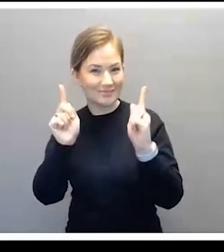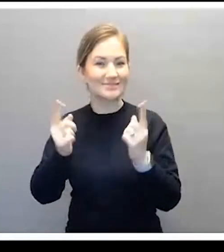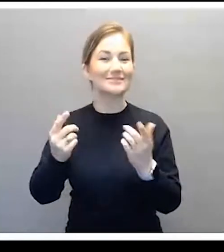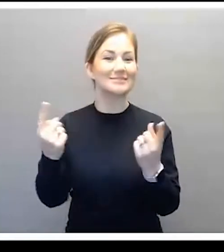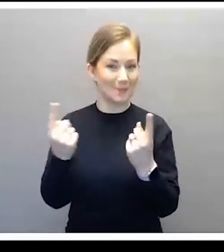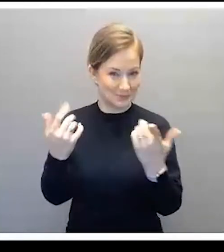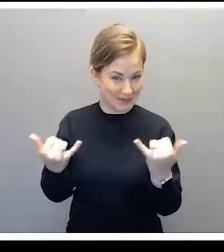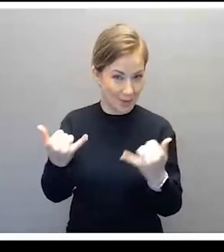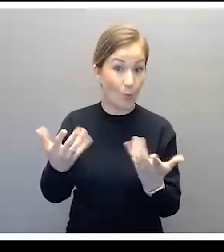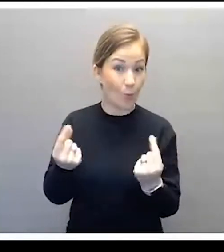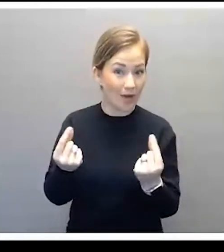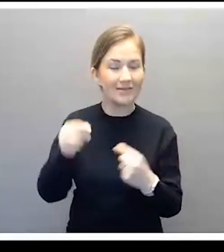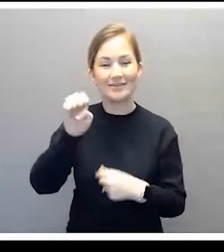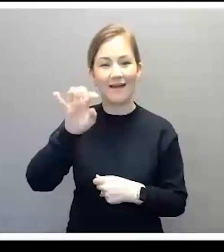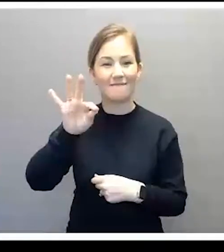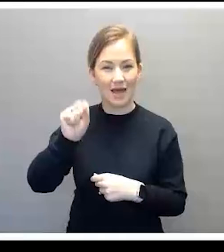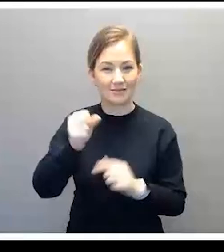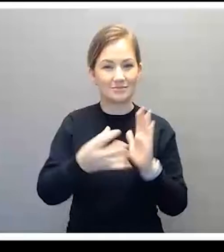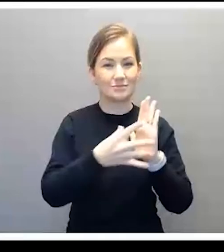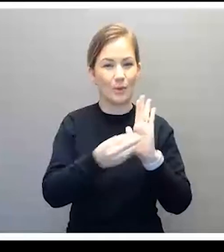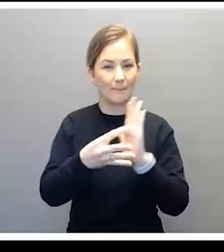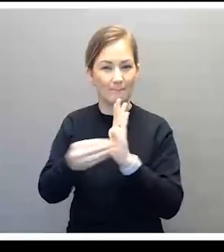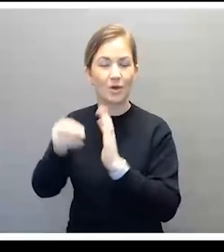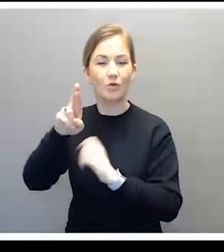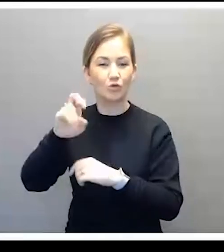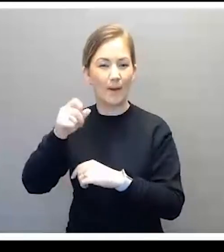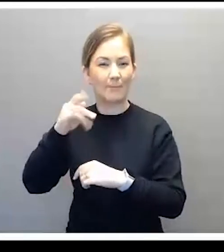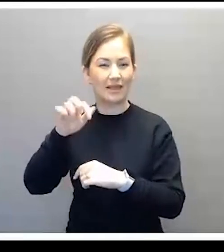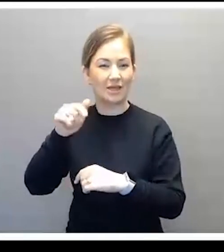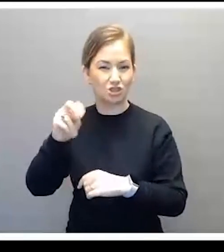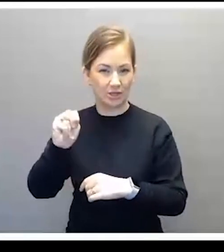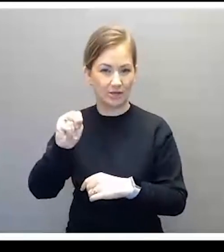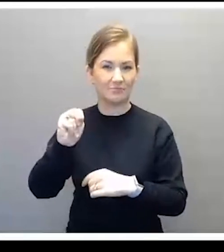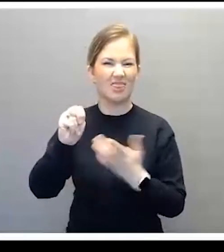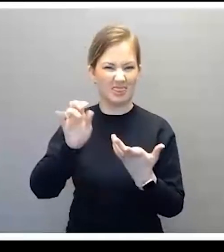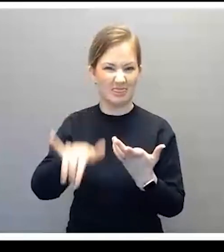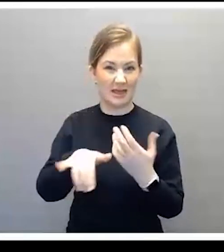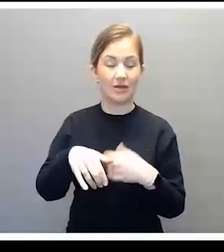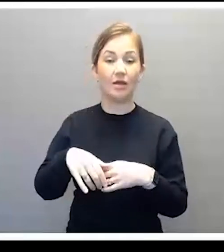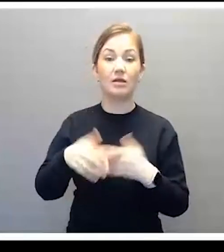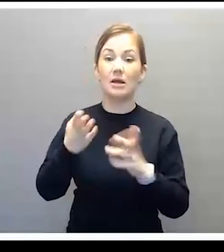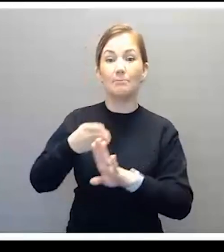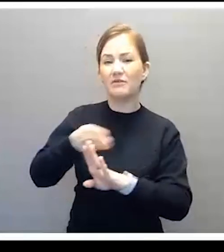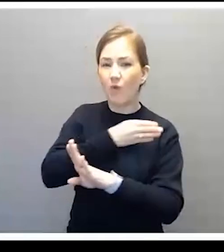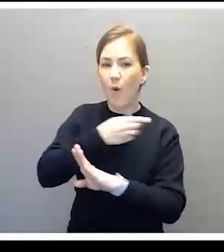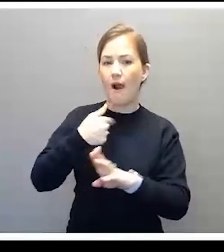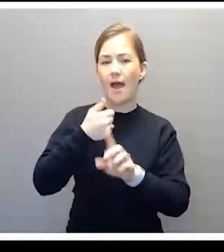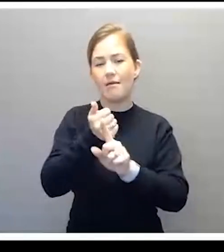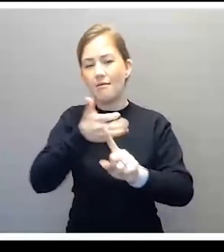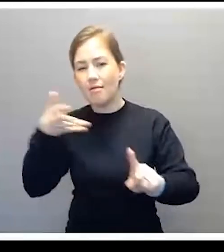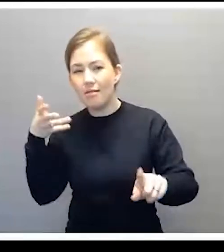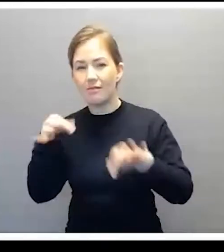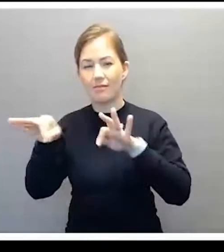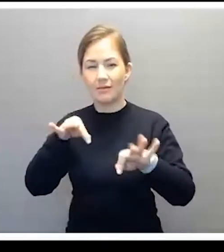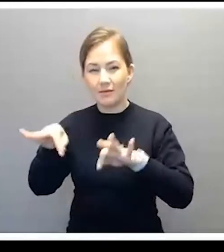We're gonna pre-announce EFS replication is what we're pre-announcing. And before we kinda get into